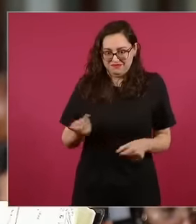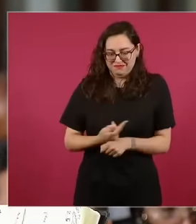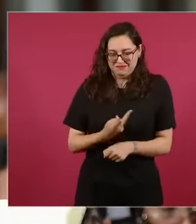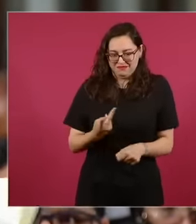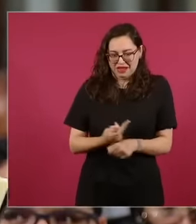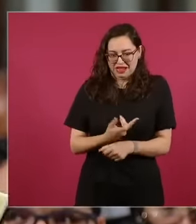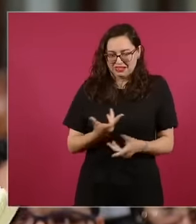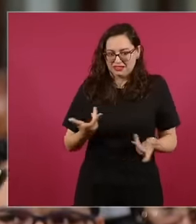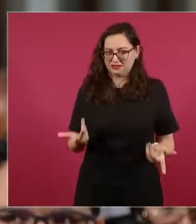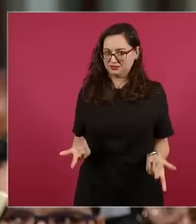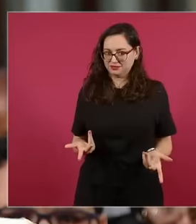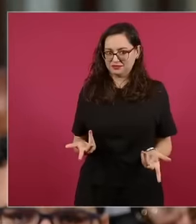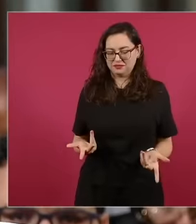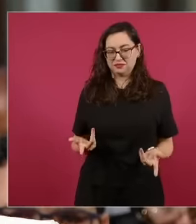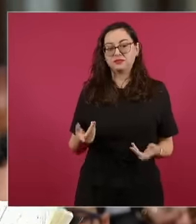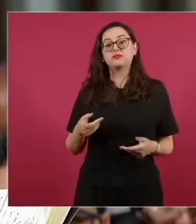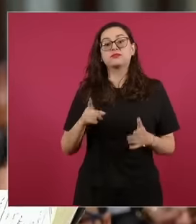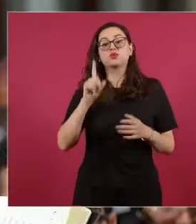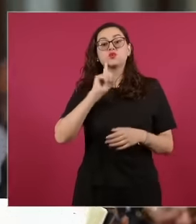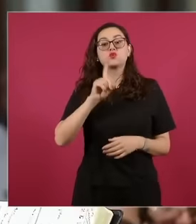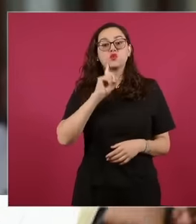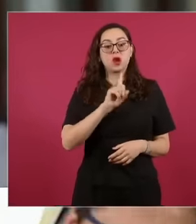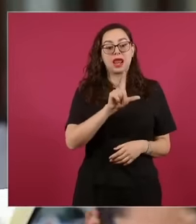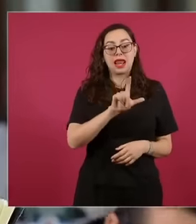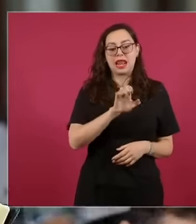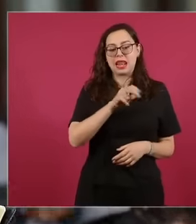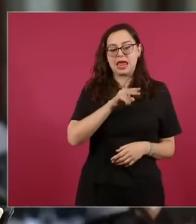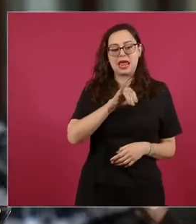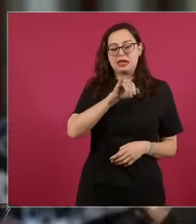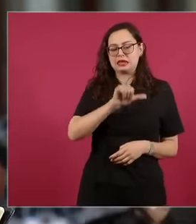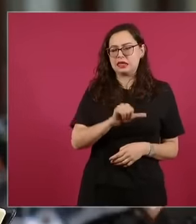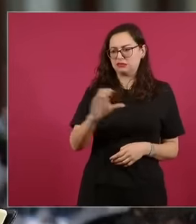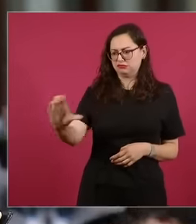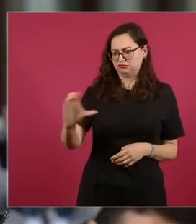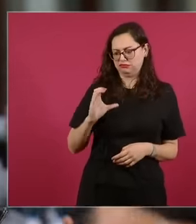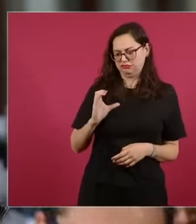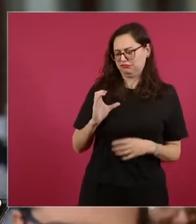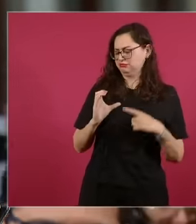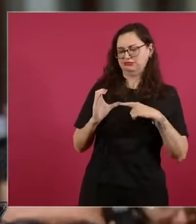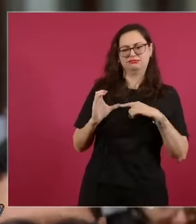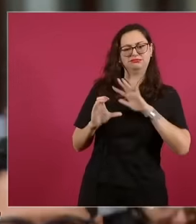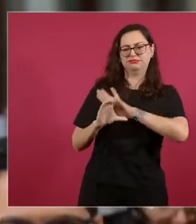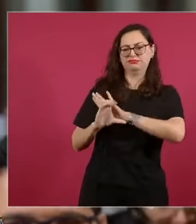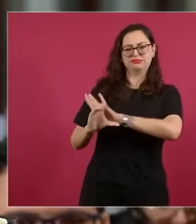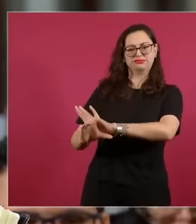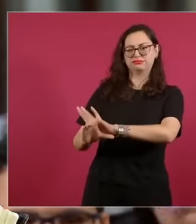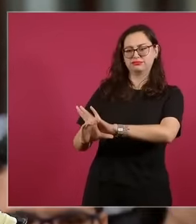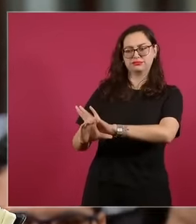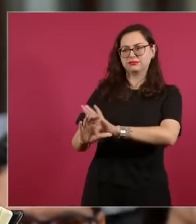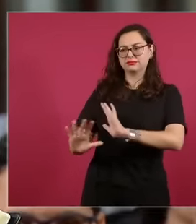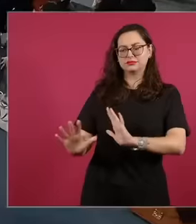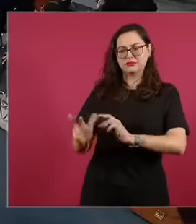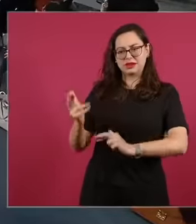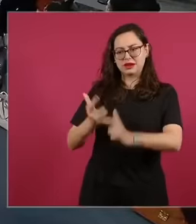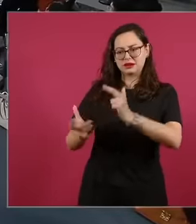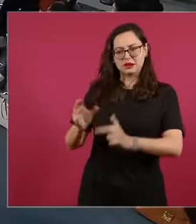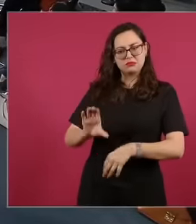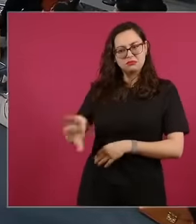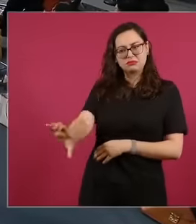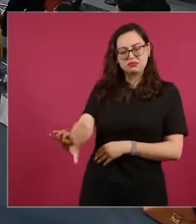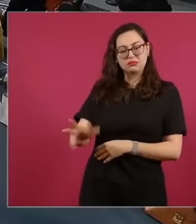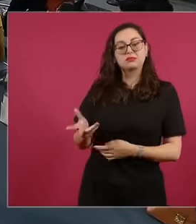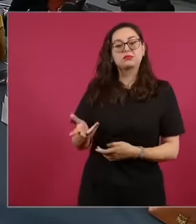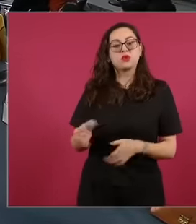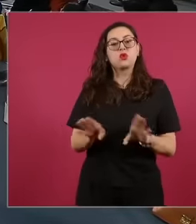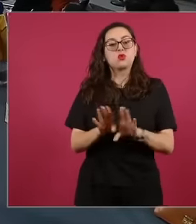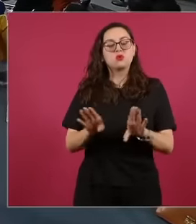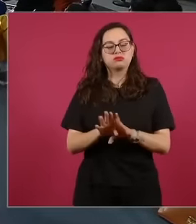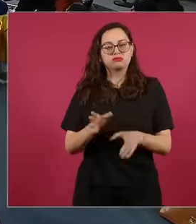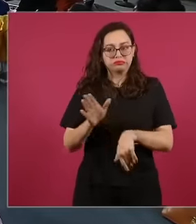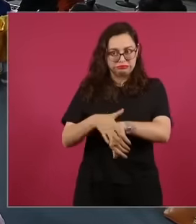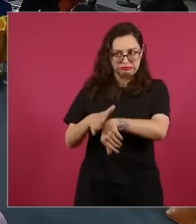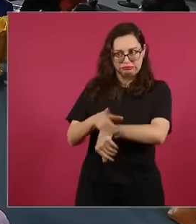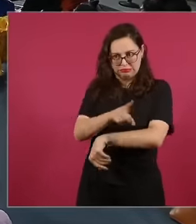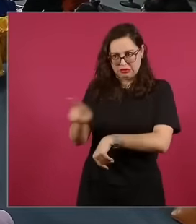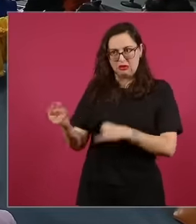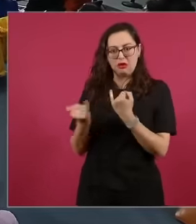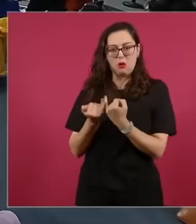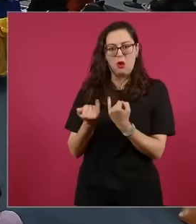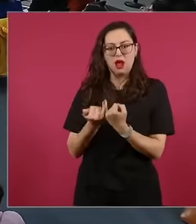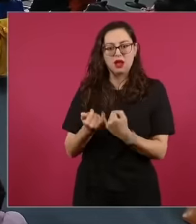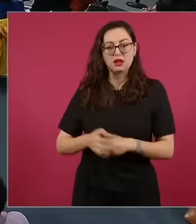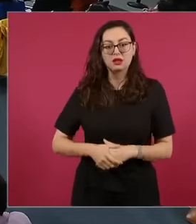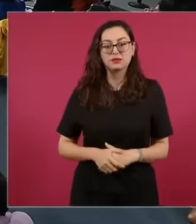example of Lenia Batres who has returned almost half a million pesos in benefits to see